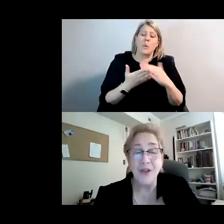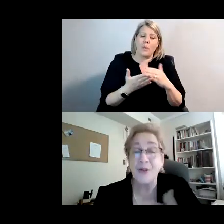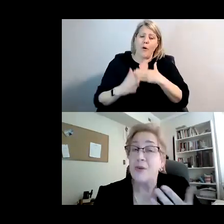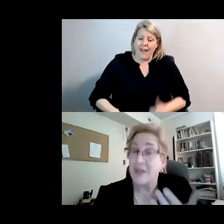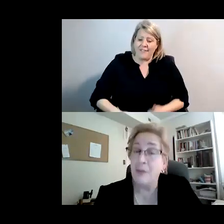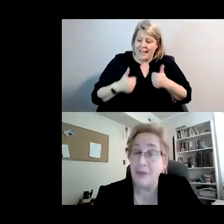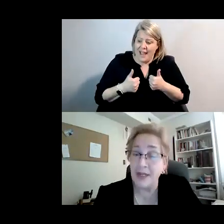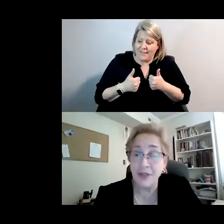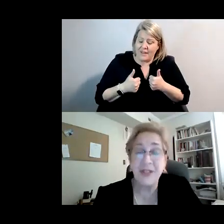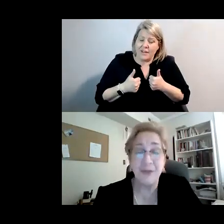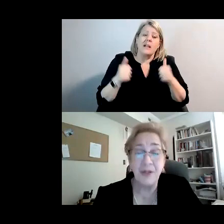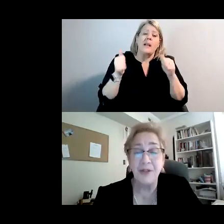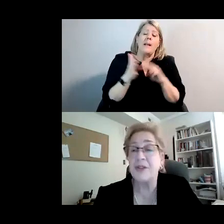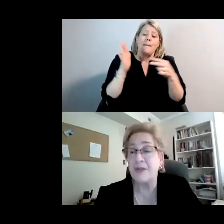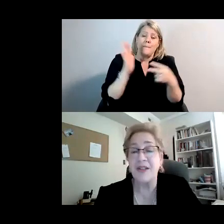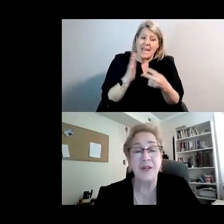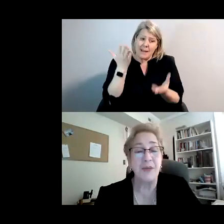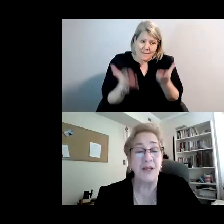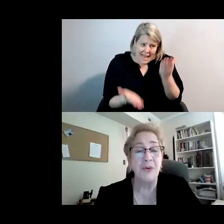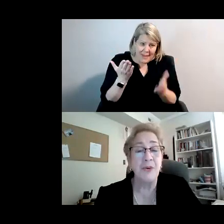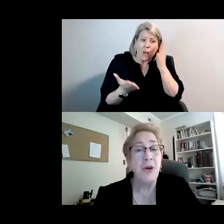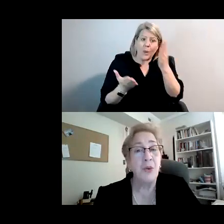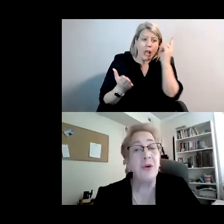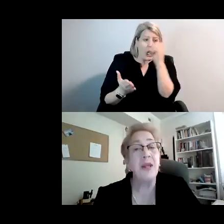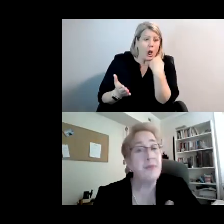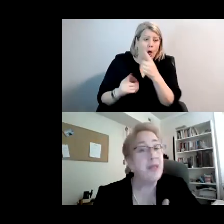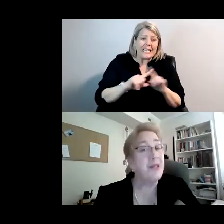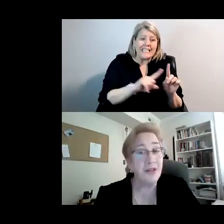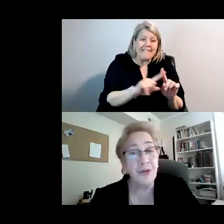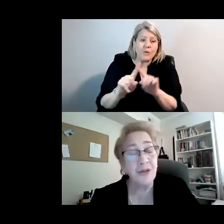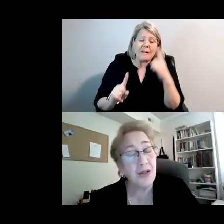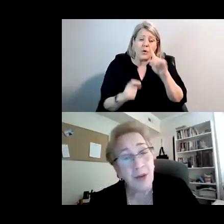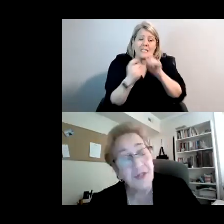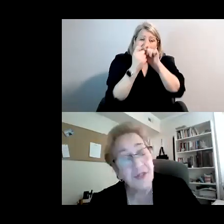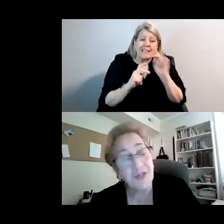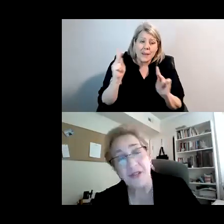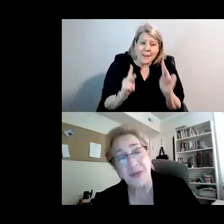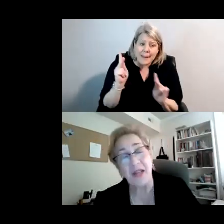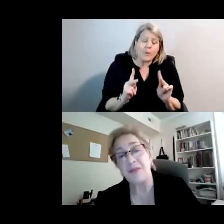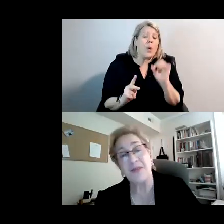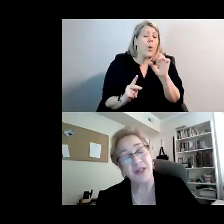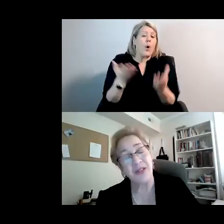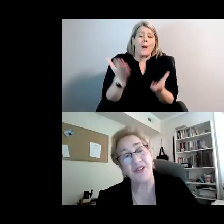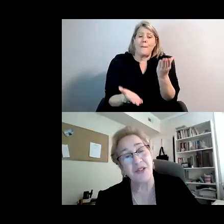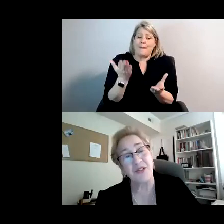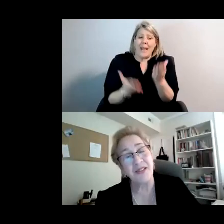So the help may look different for specific people, or it may be different around specific types of decisions,